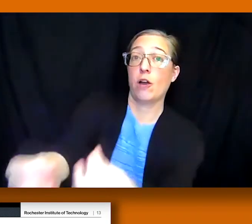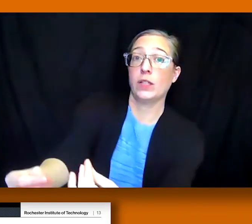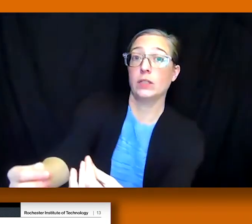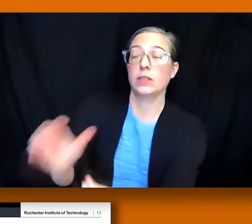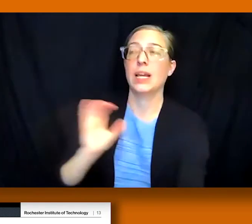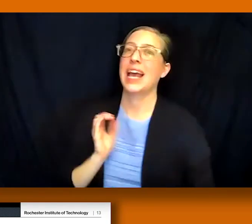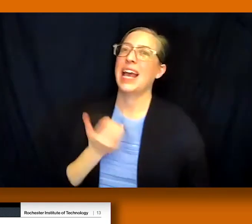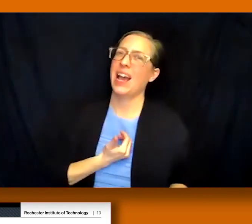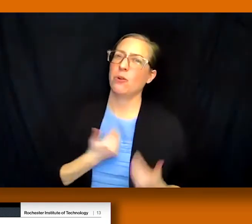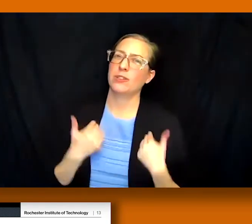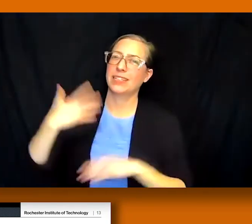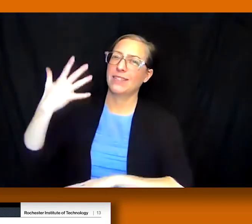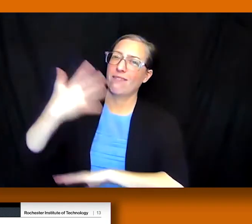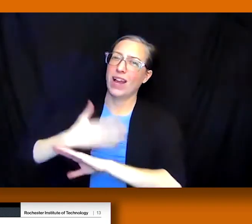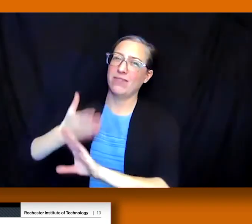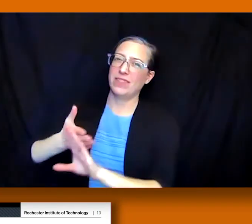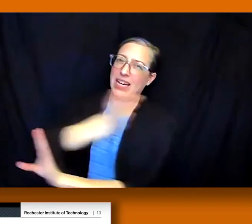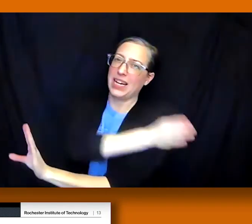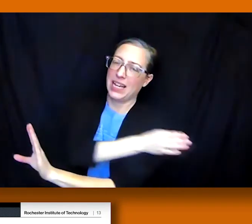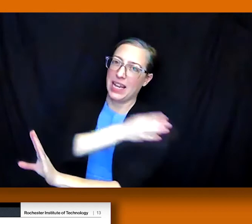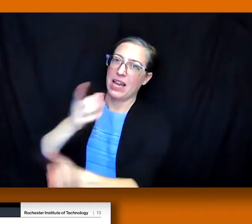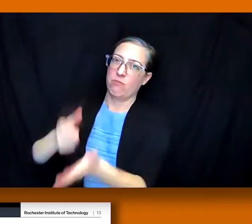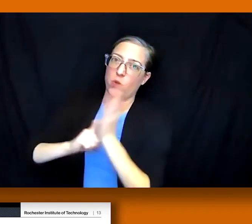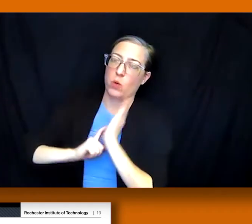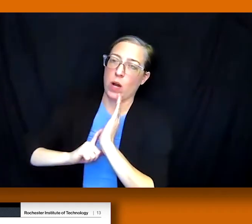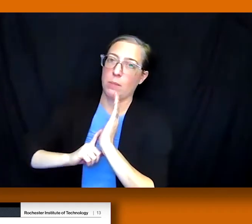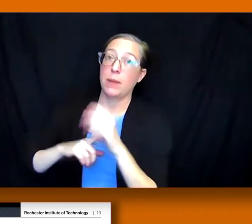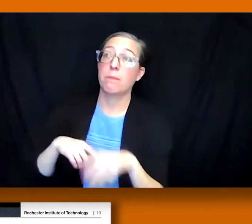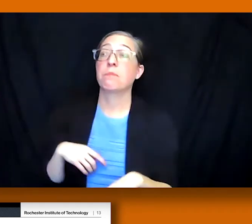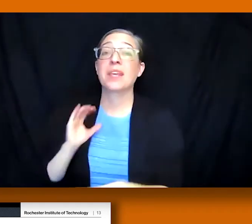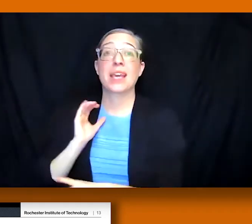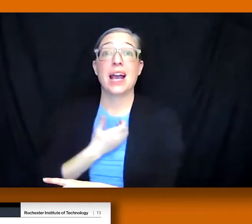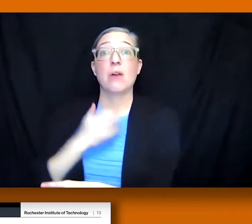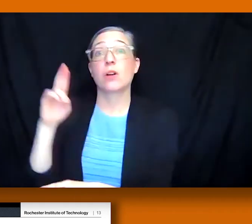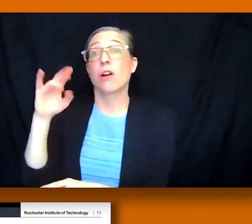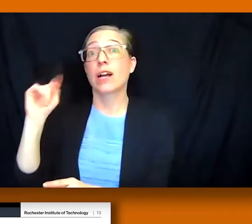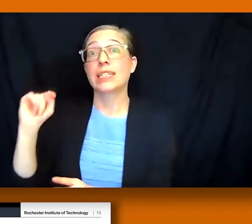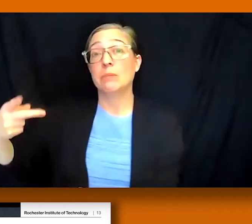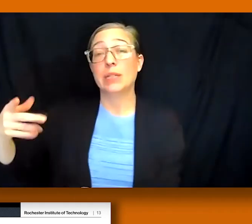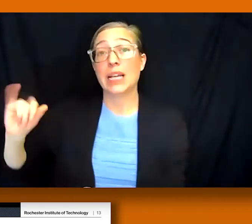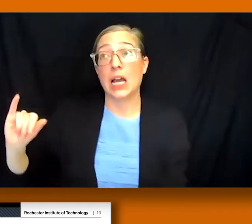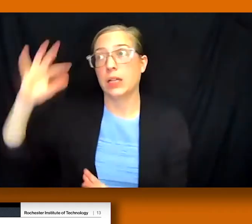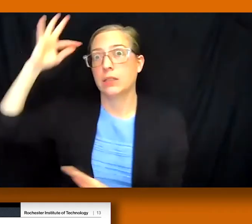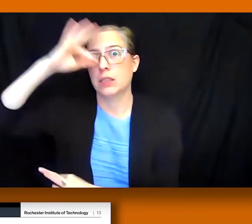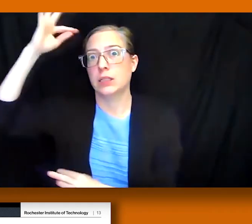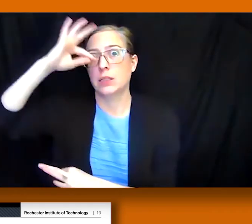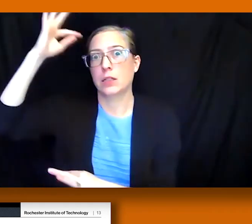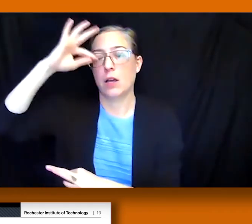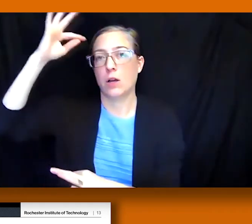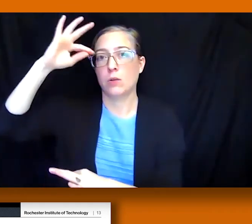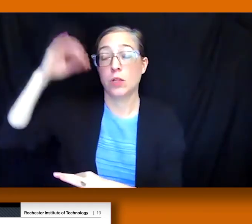and when we finally got the budget done with the subaward and they submitted to their office,